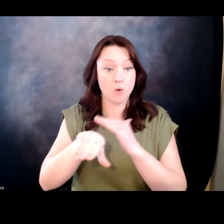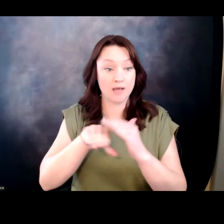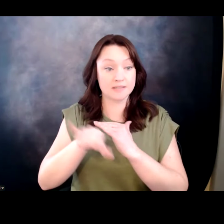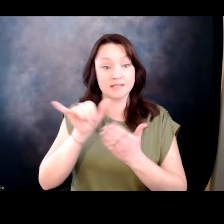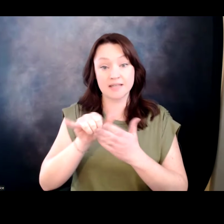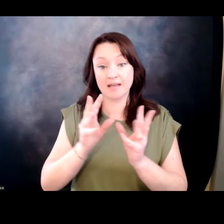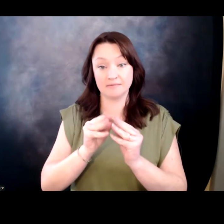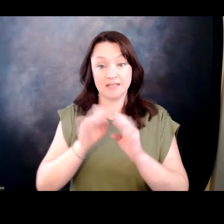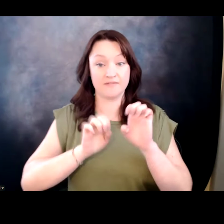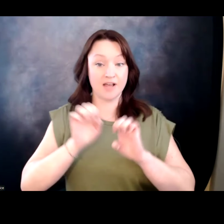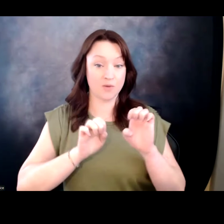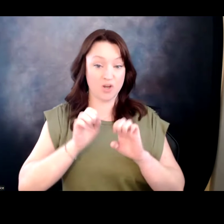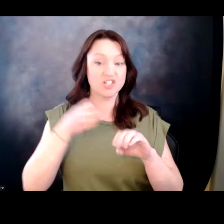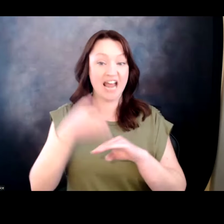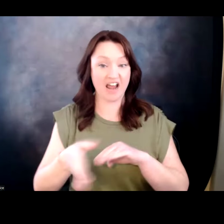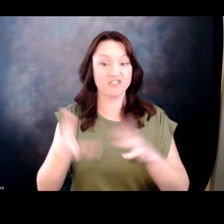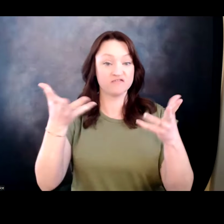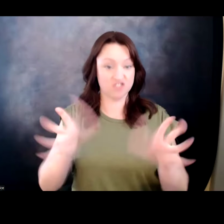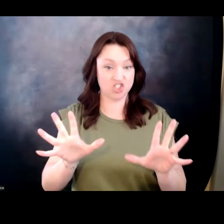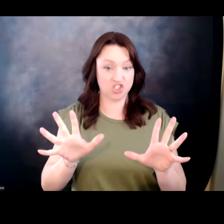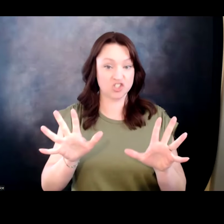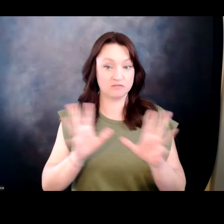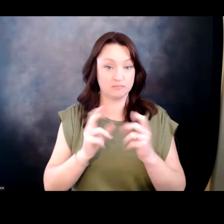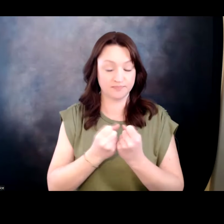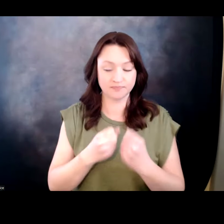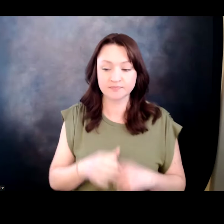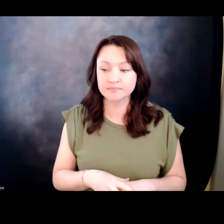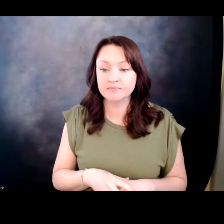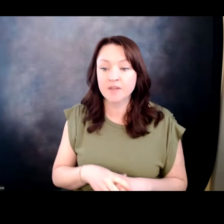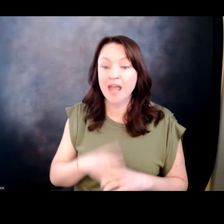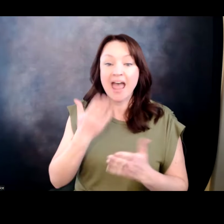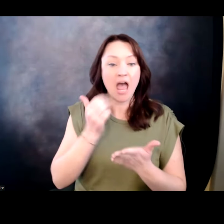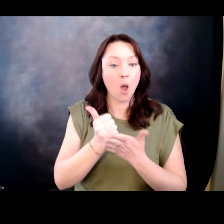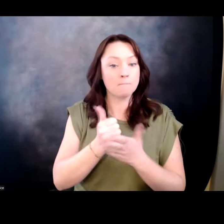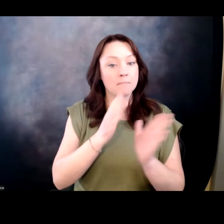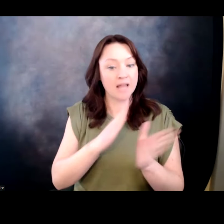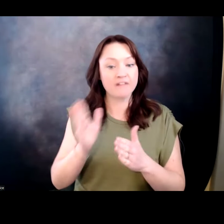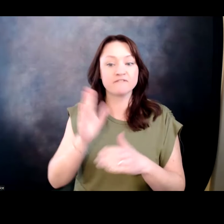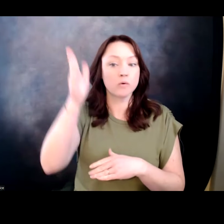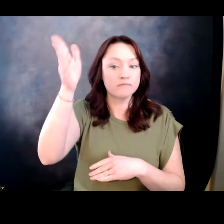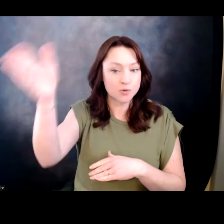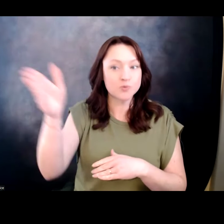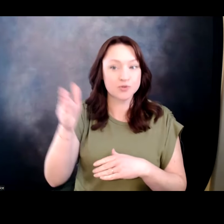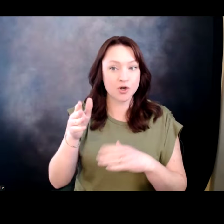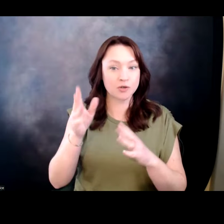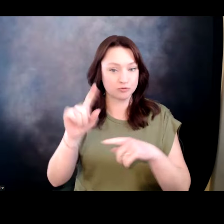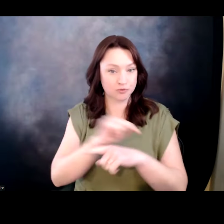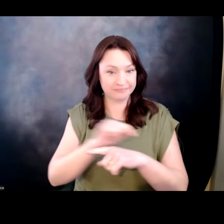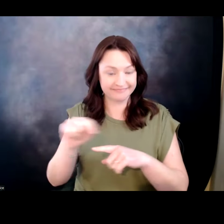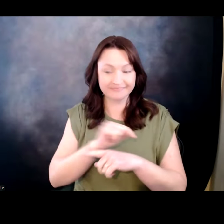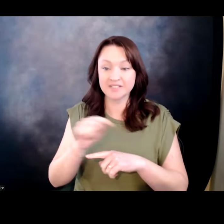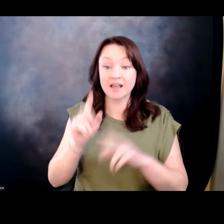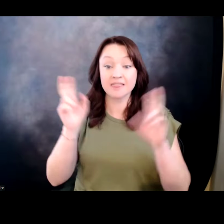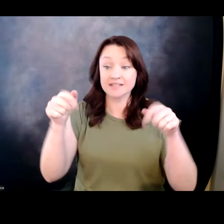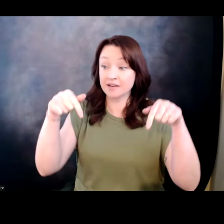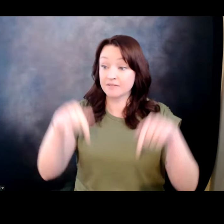after the webinar. It is helpful as we plan for upcoming webinars. The title of this seminar is disability and